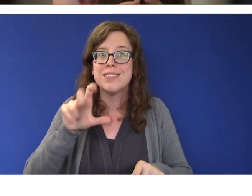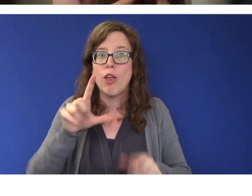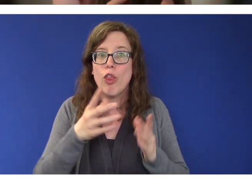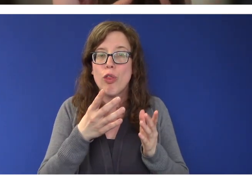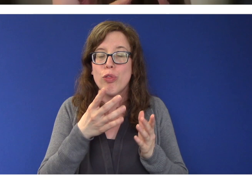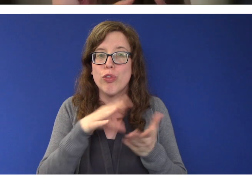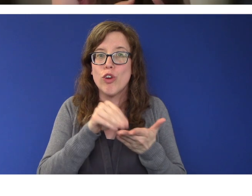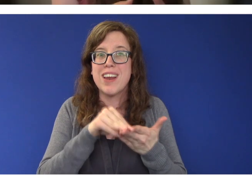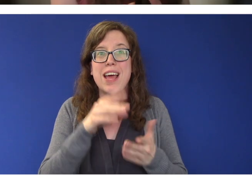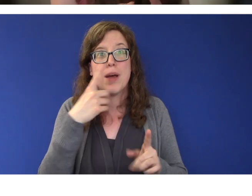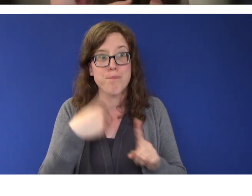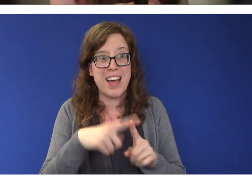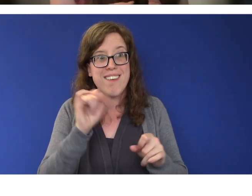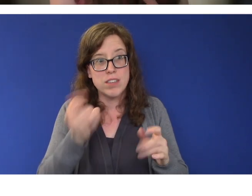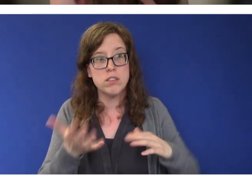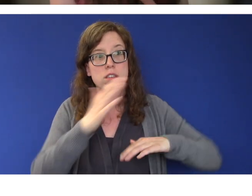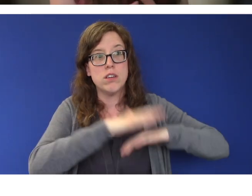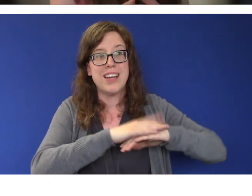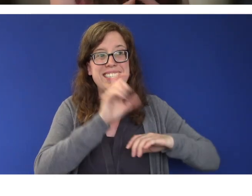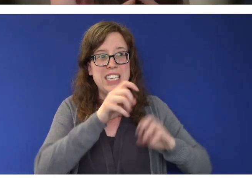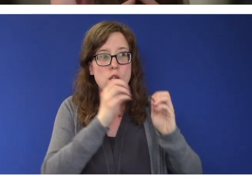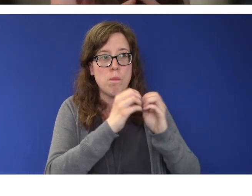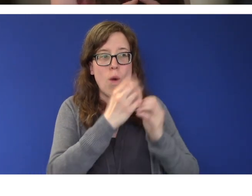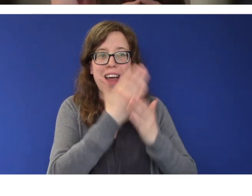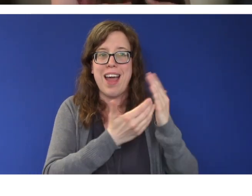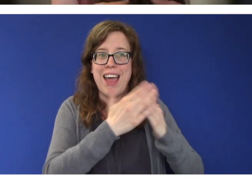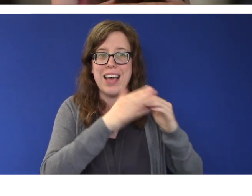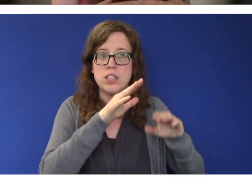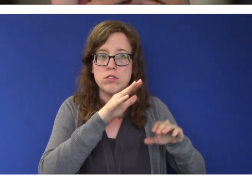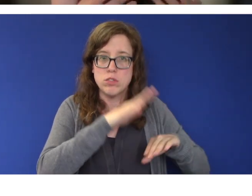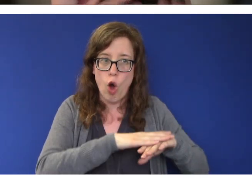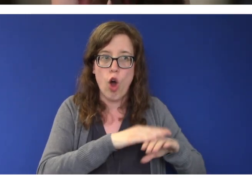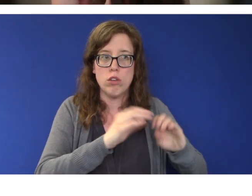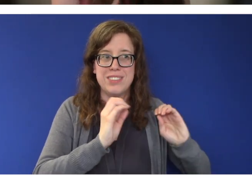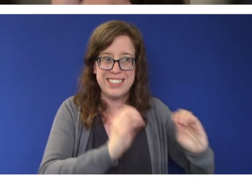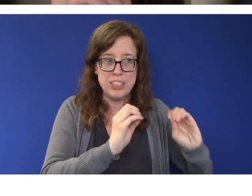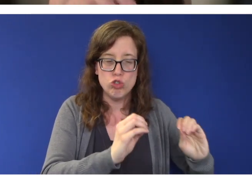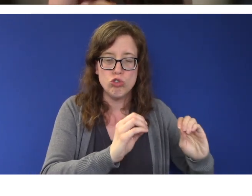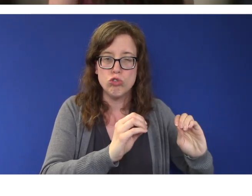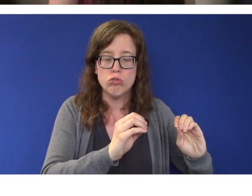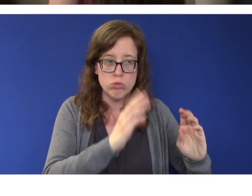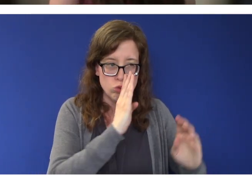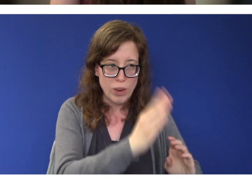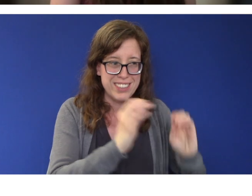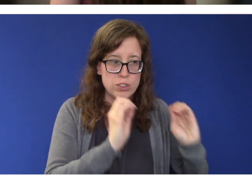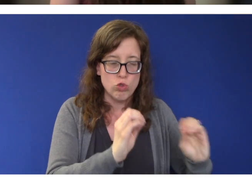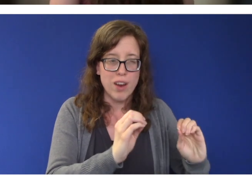that need for hands-on, real world experiences. Often those take a little bit longer to provide.